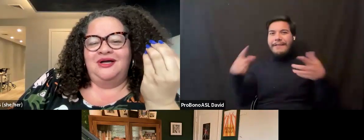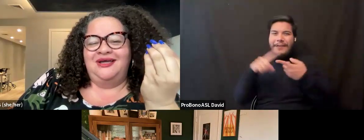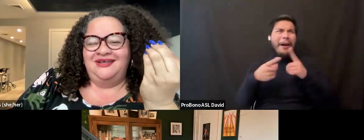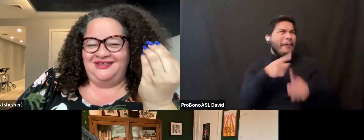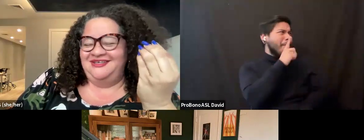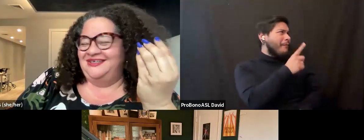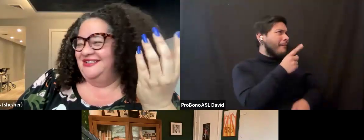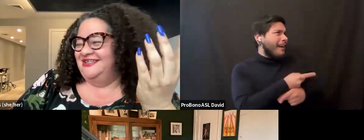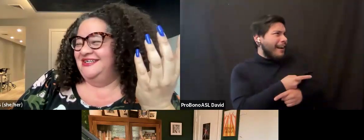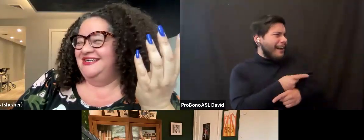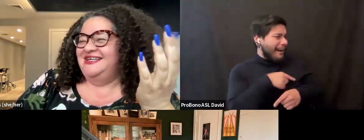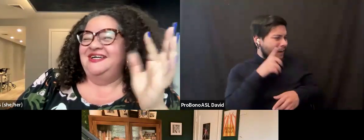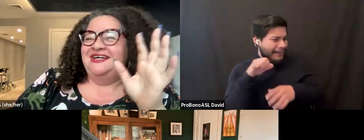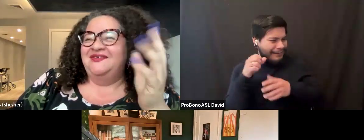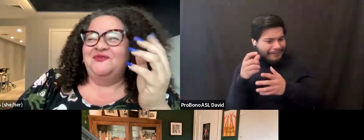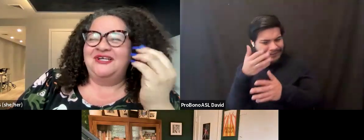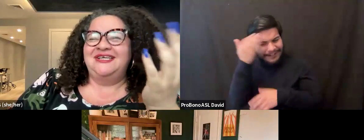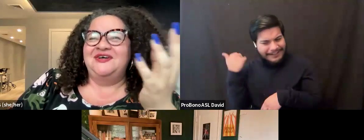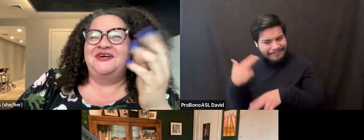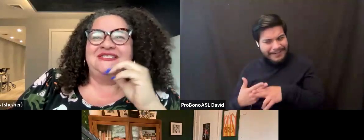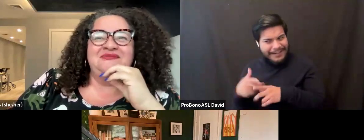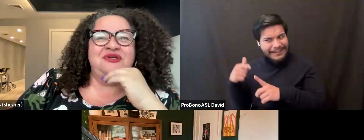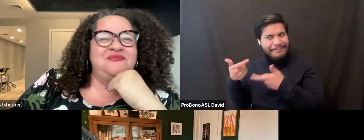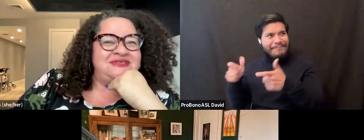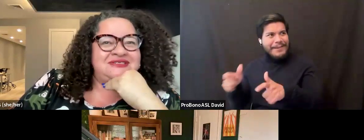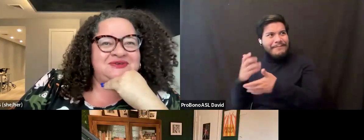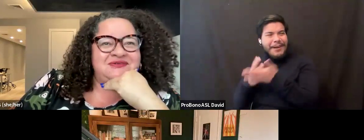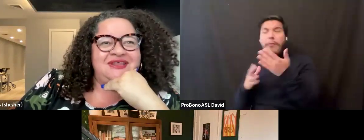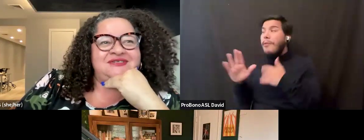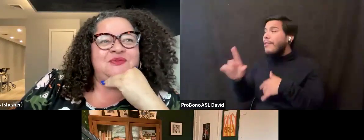Of these stories. Well, it's an important piece of the story. So